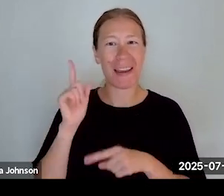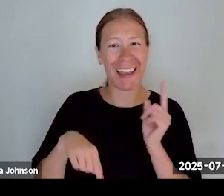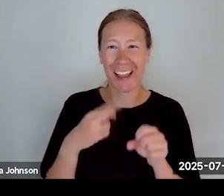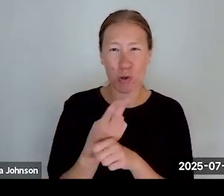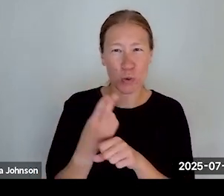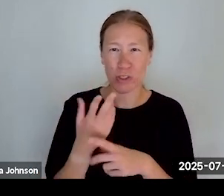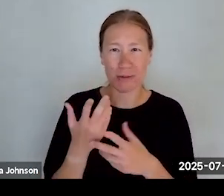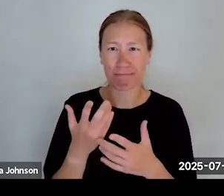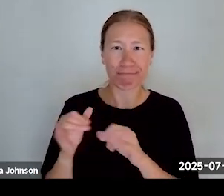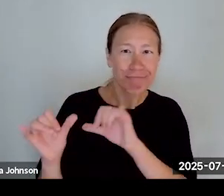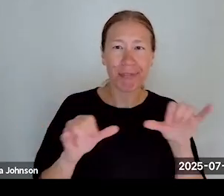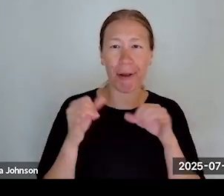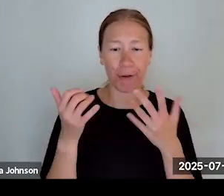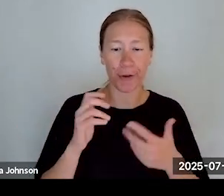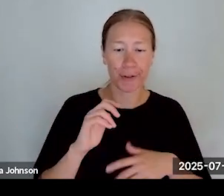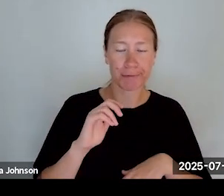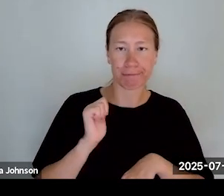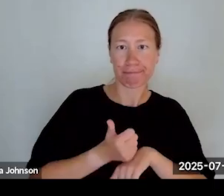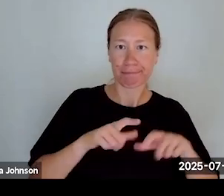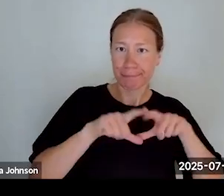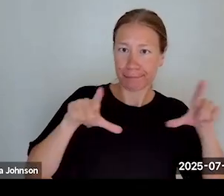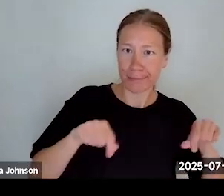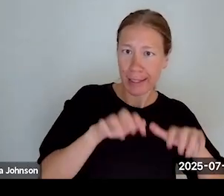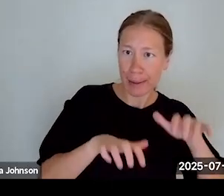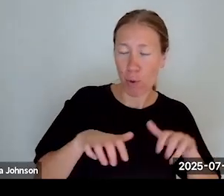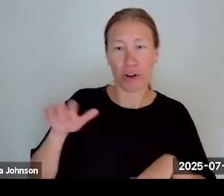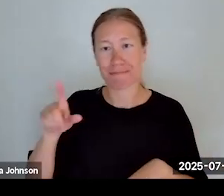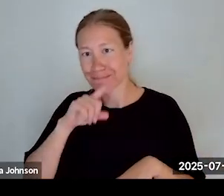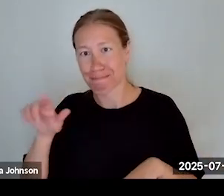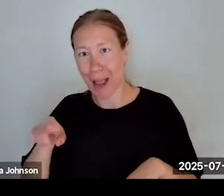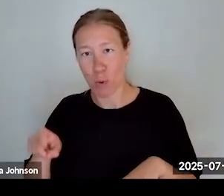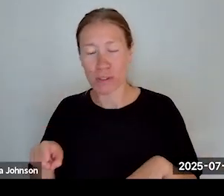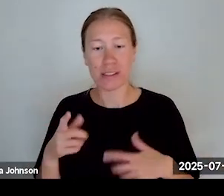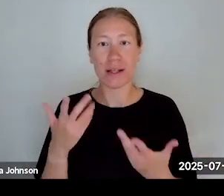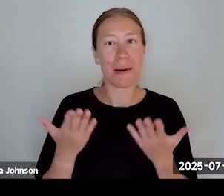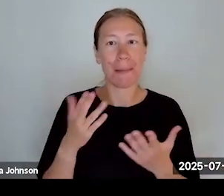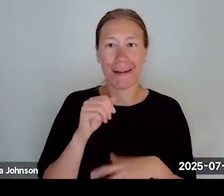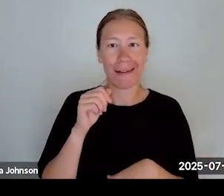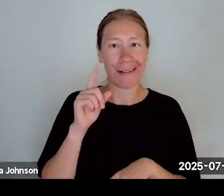and may benefit from using voice or speech recognition that allows the user to dictate text.